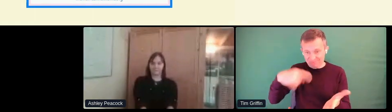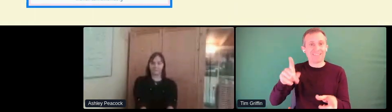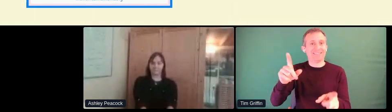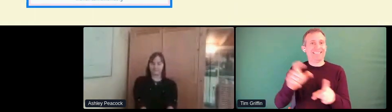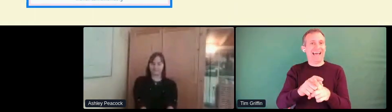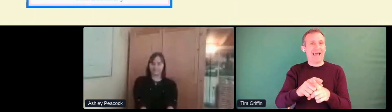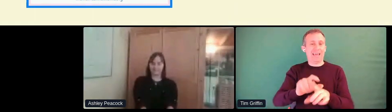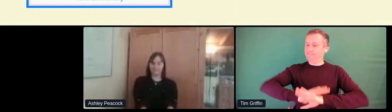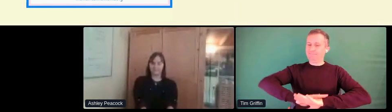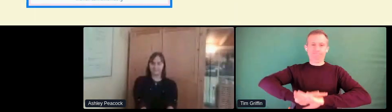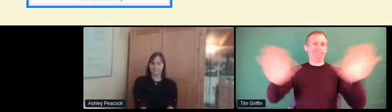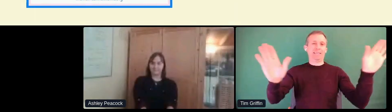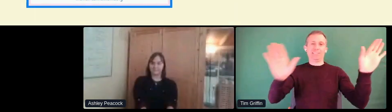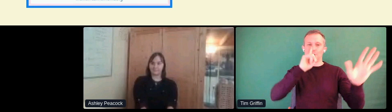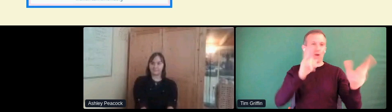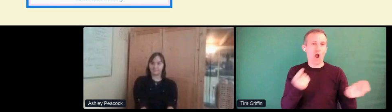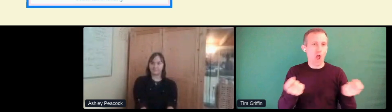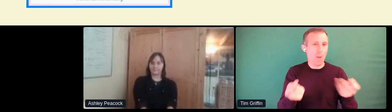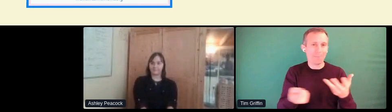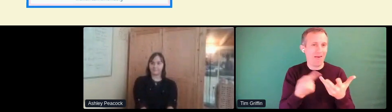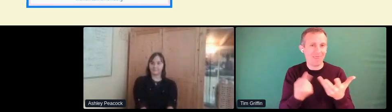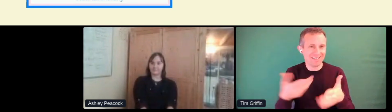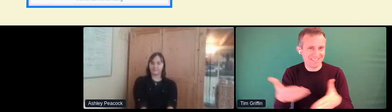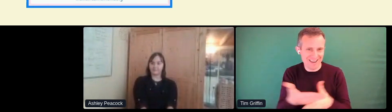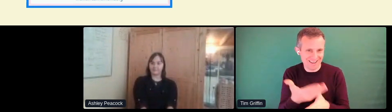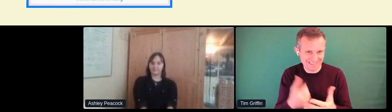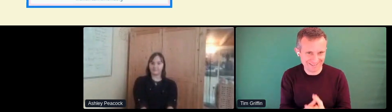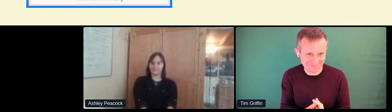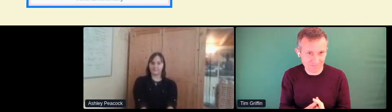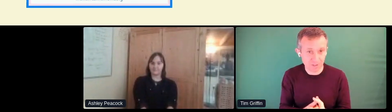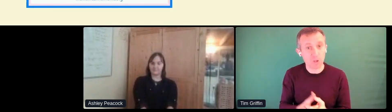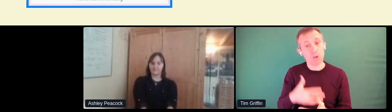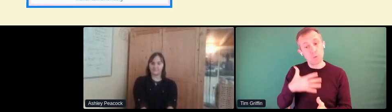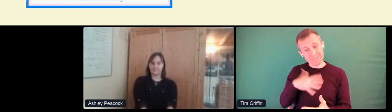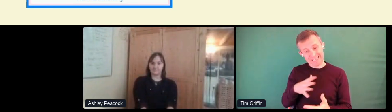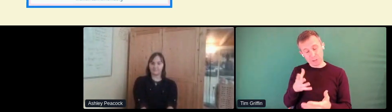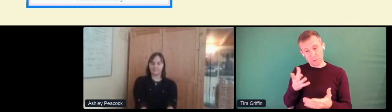It's about managing which stresses you can deal with at a certain time.